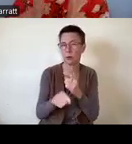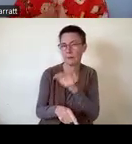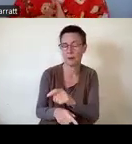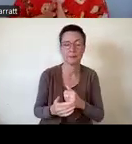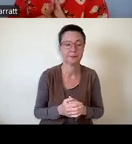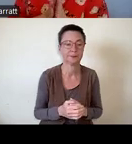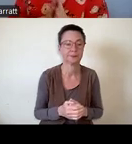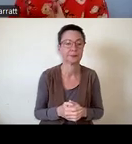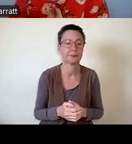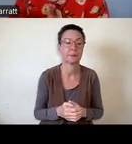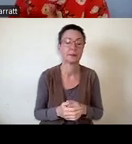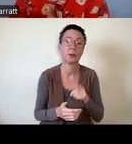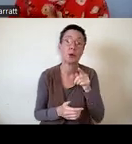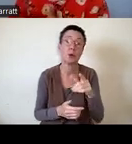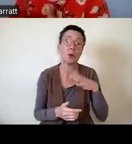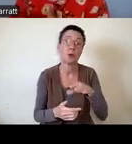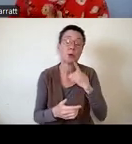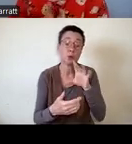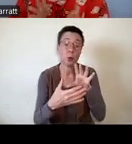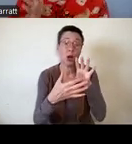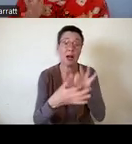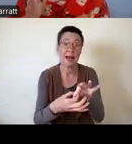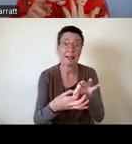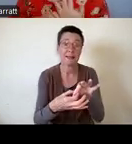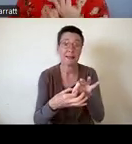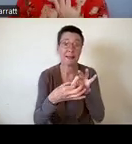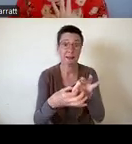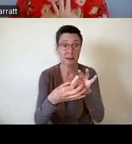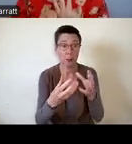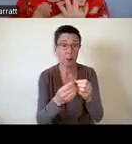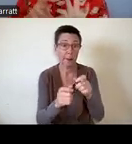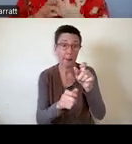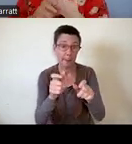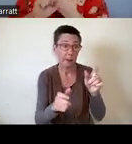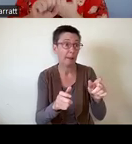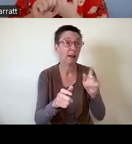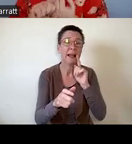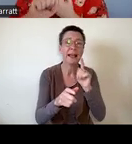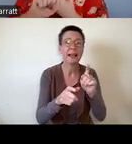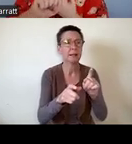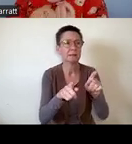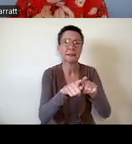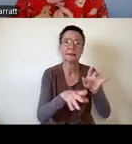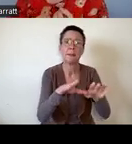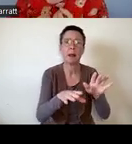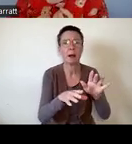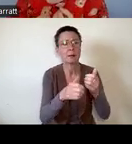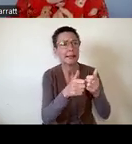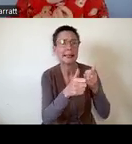You want to connect with people on here who are from the industry or individuals whose work aligns with yours.